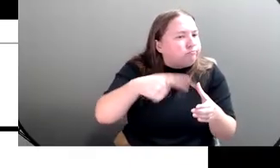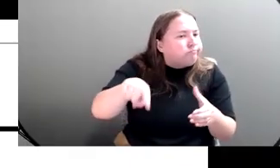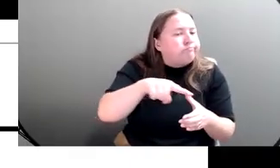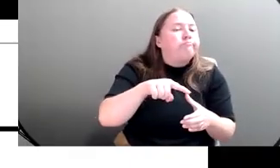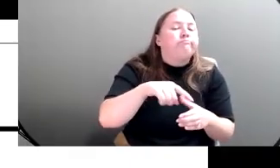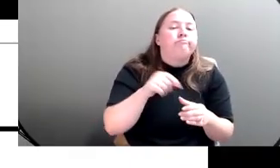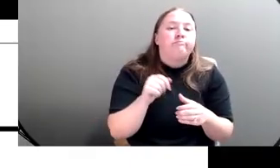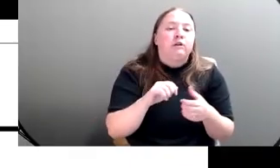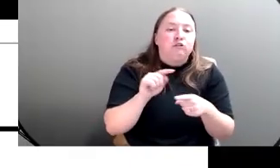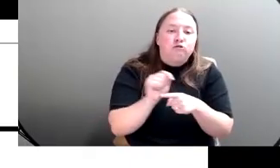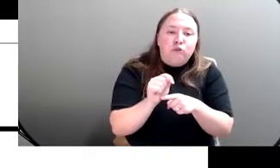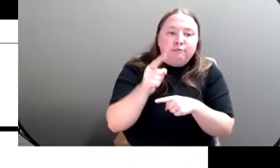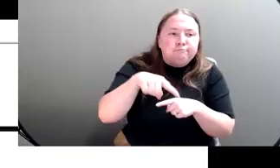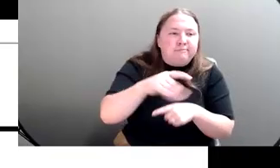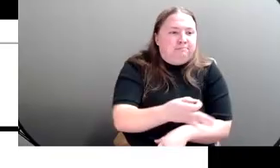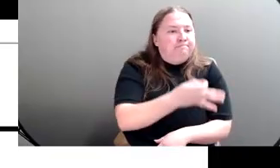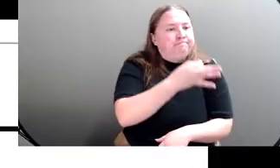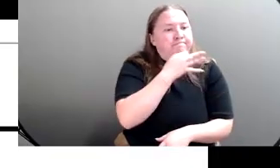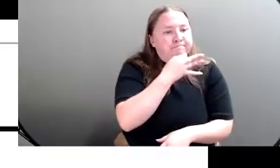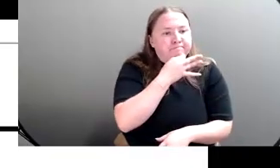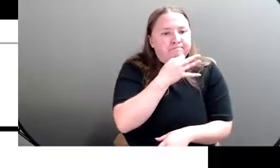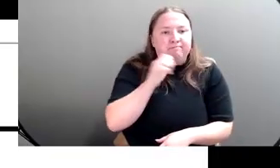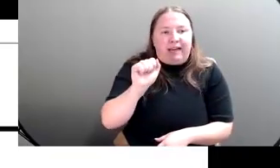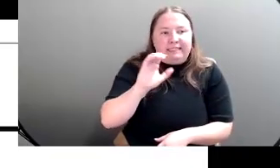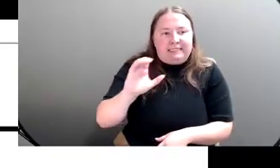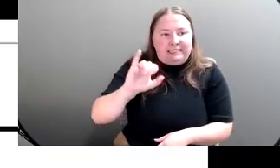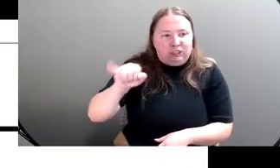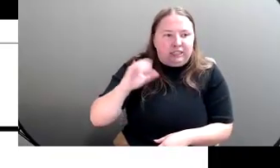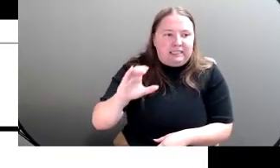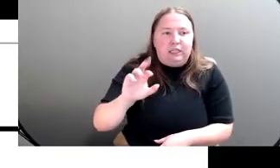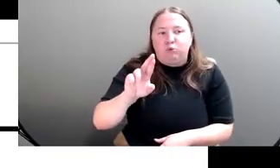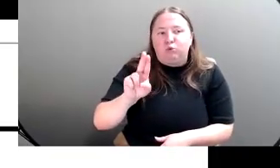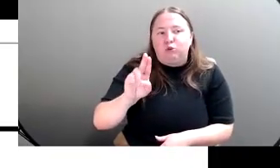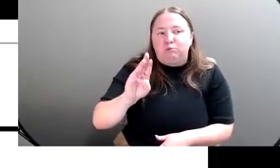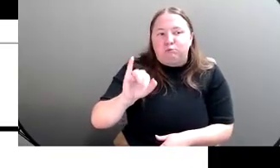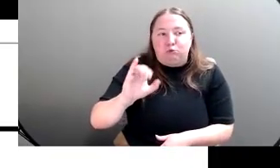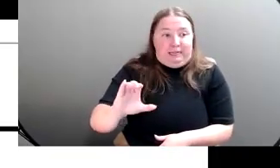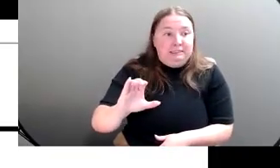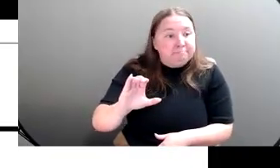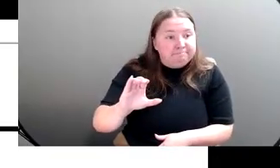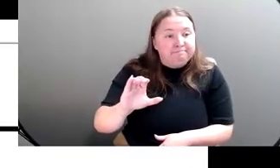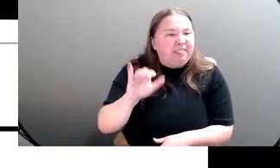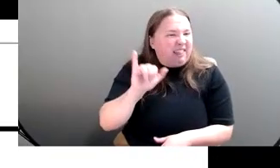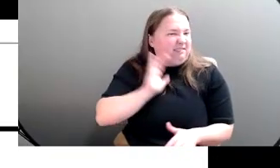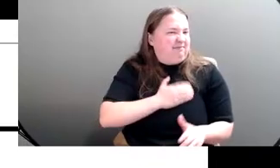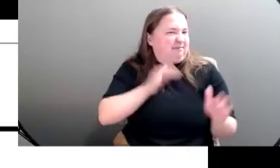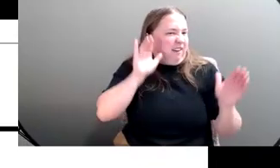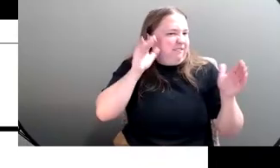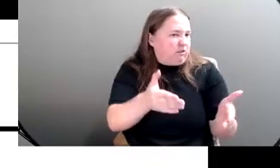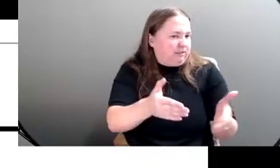to be experts in the ACCJC rubric. Okay. So that's going to be the focus. So,